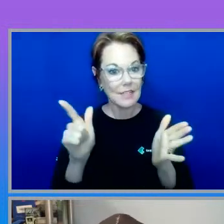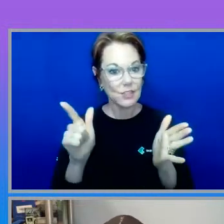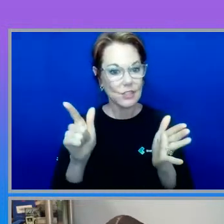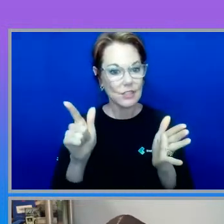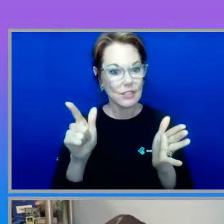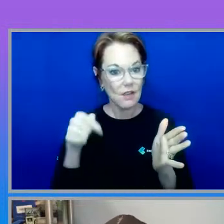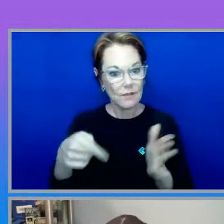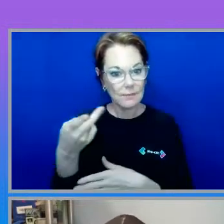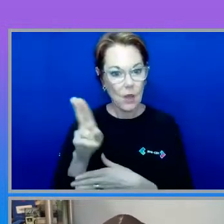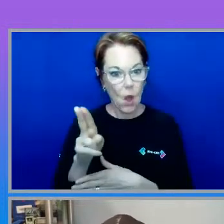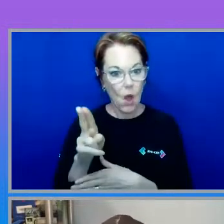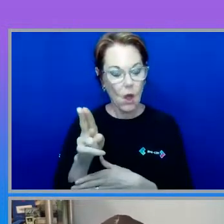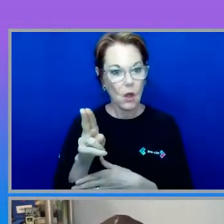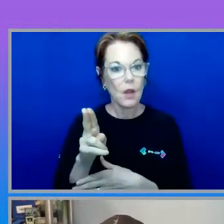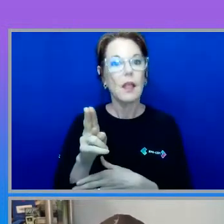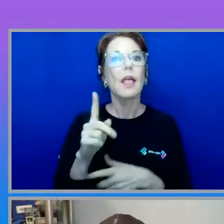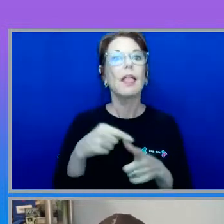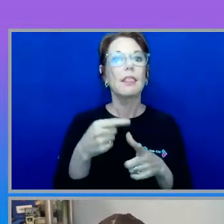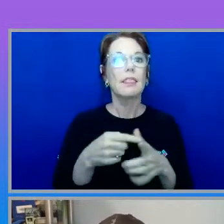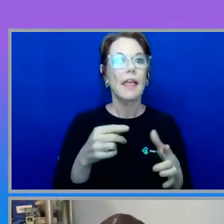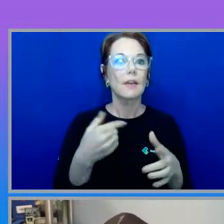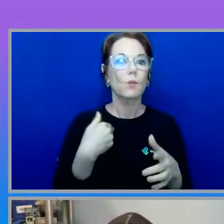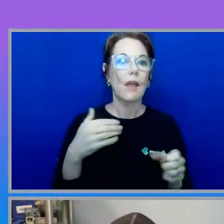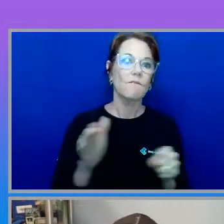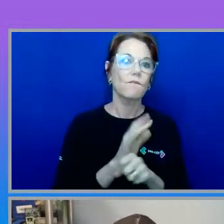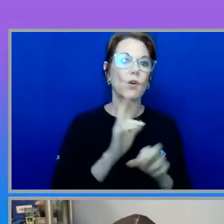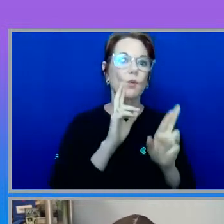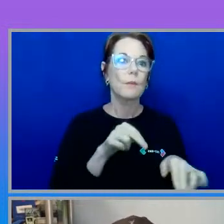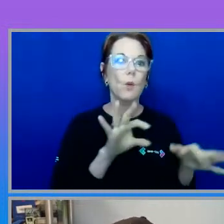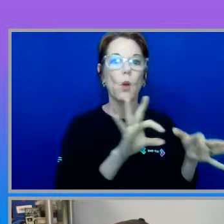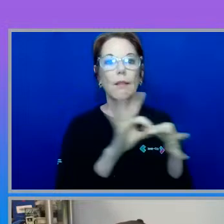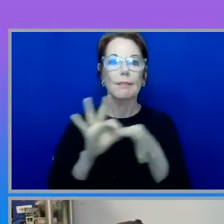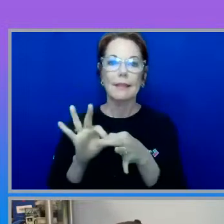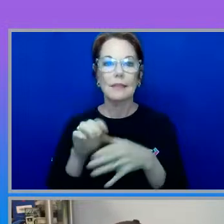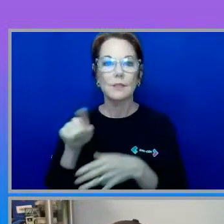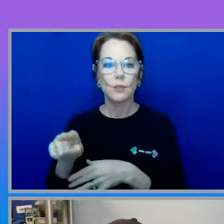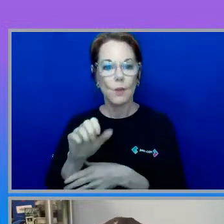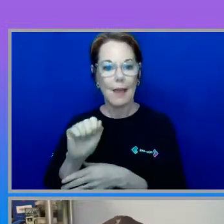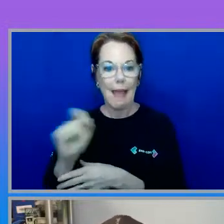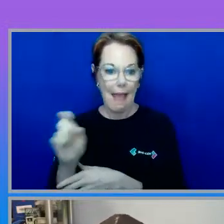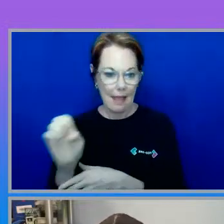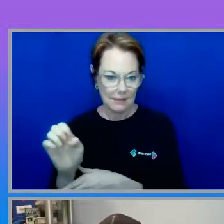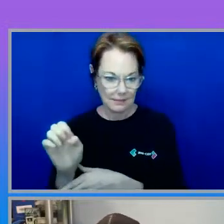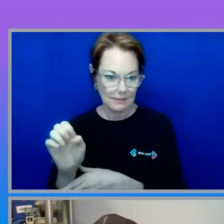PR, and we link over to the full